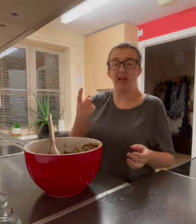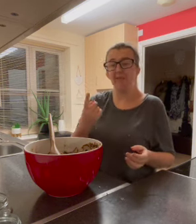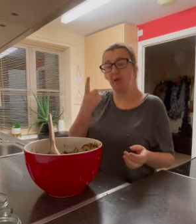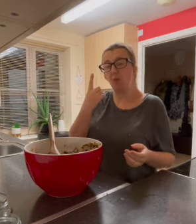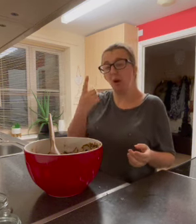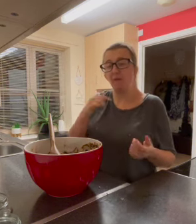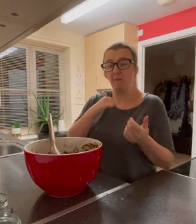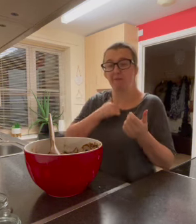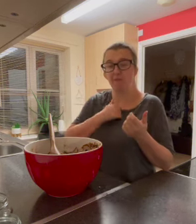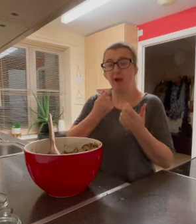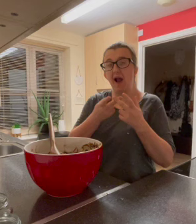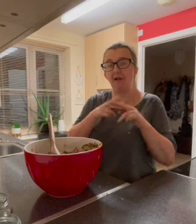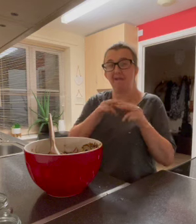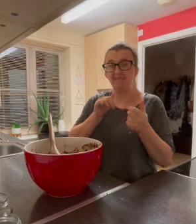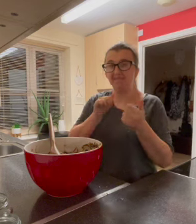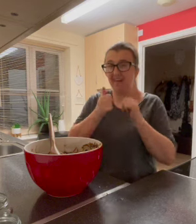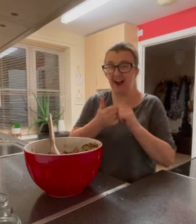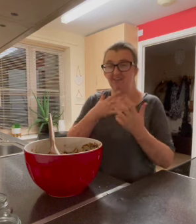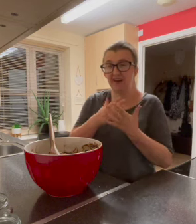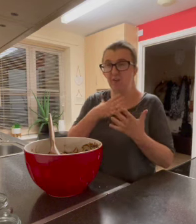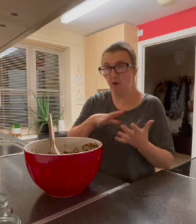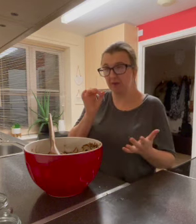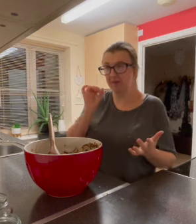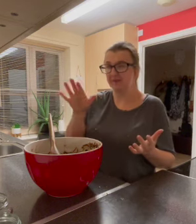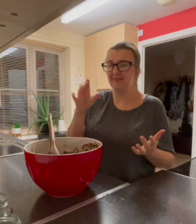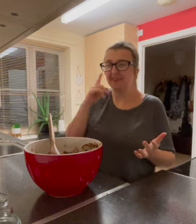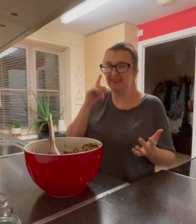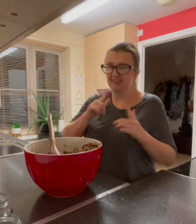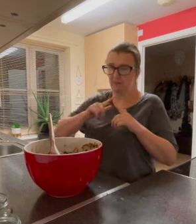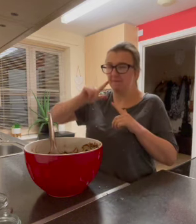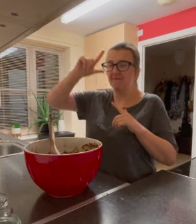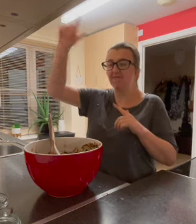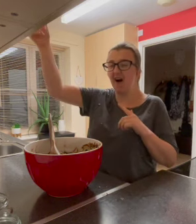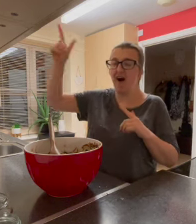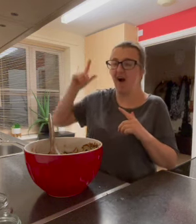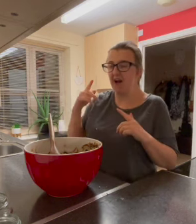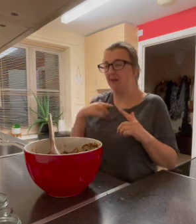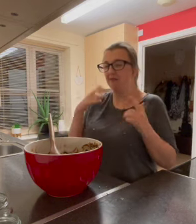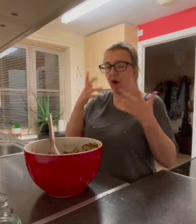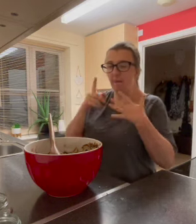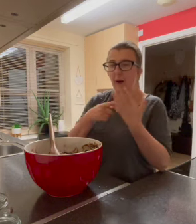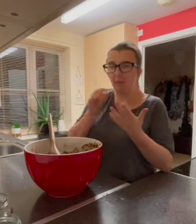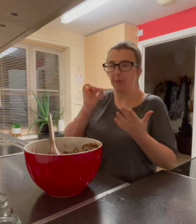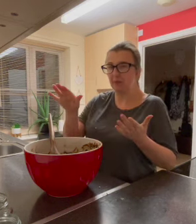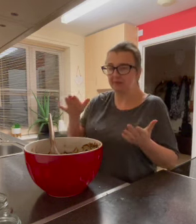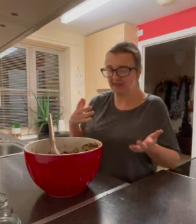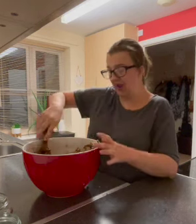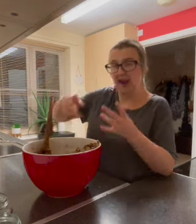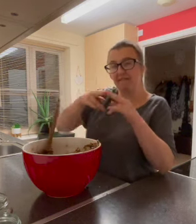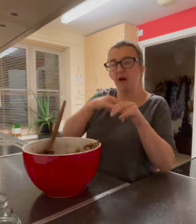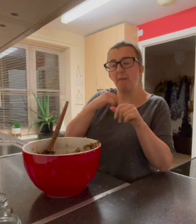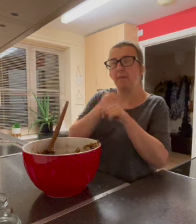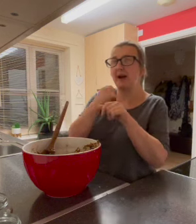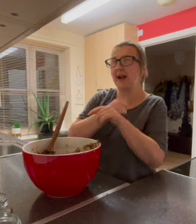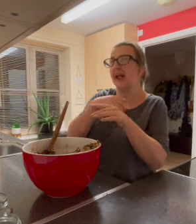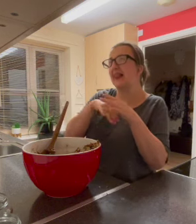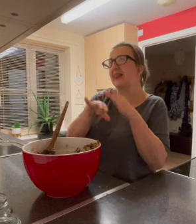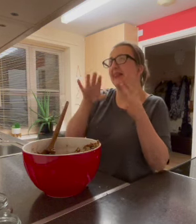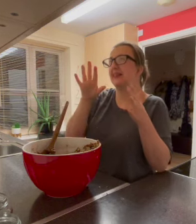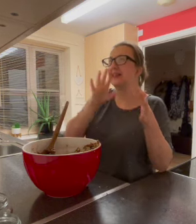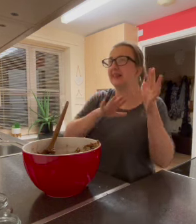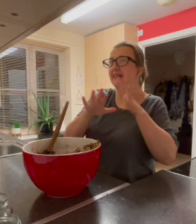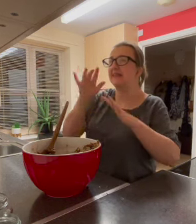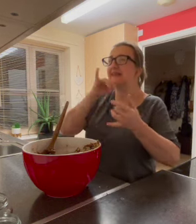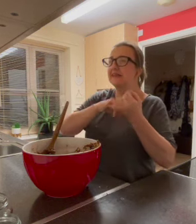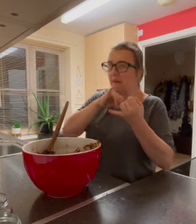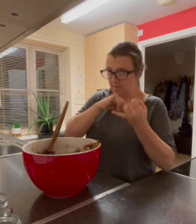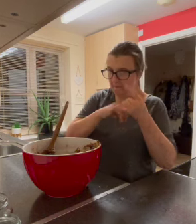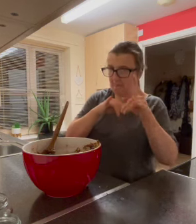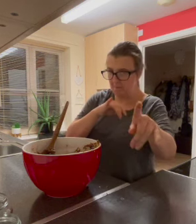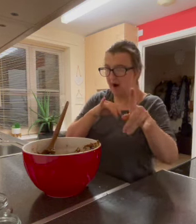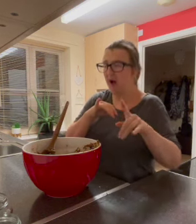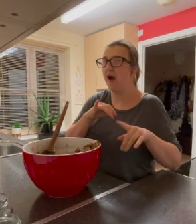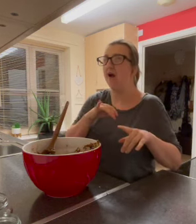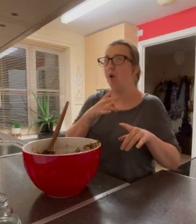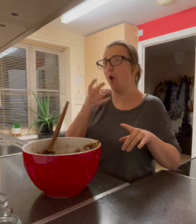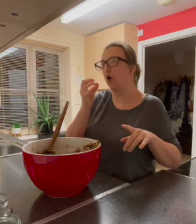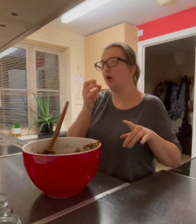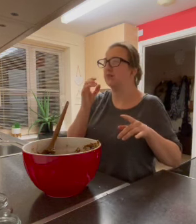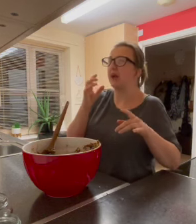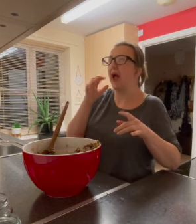There one more friend who I would like to give but she live far away and I worry about posting... But If I make it in September or October,